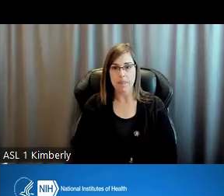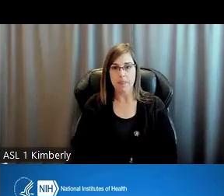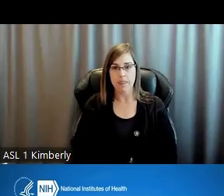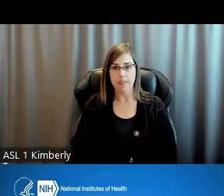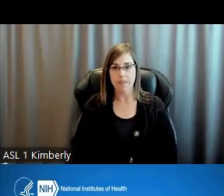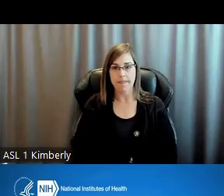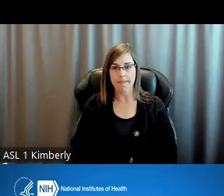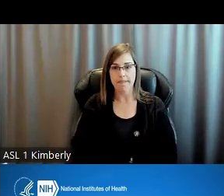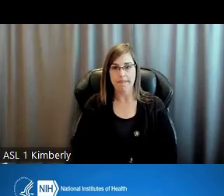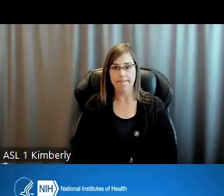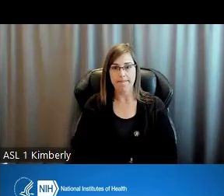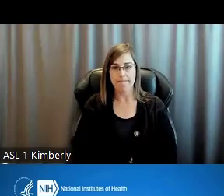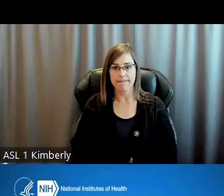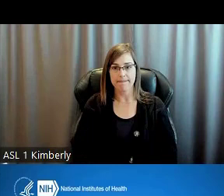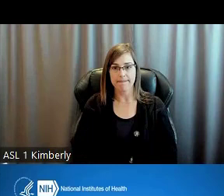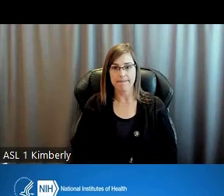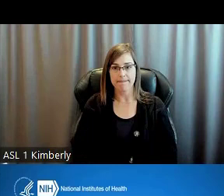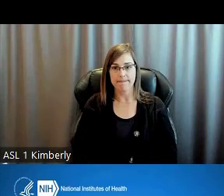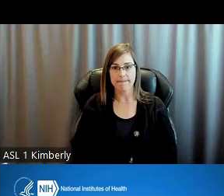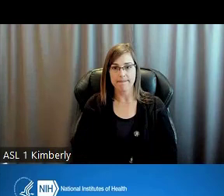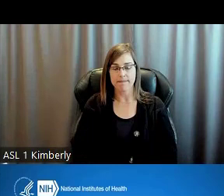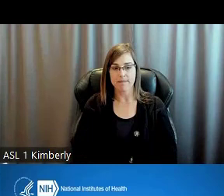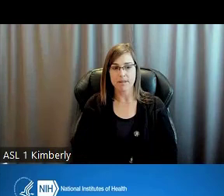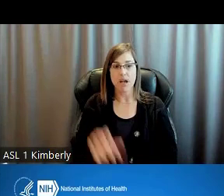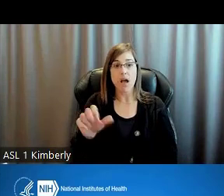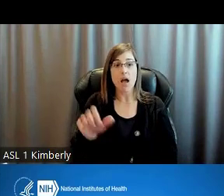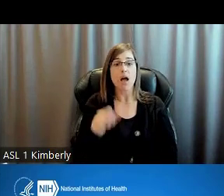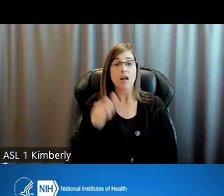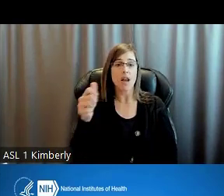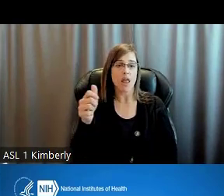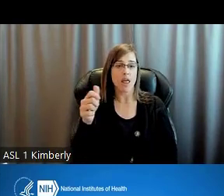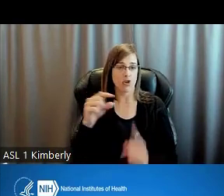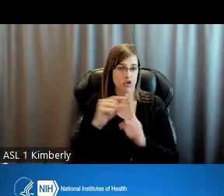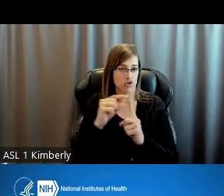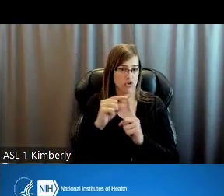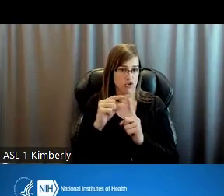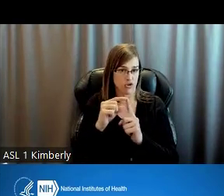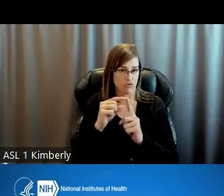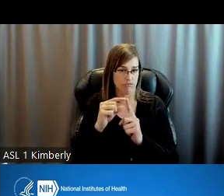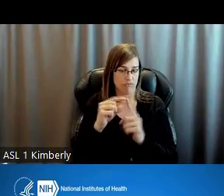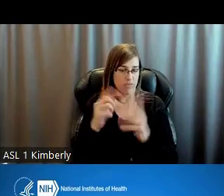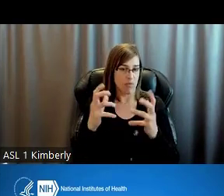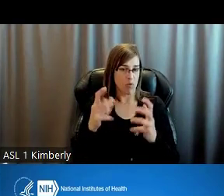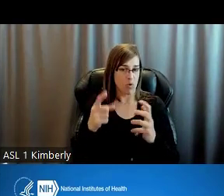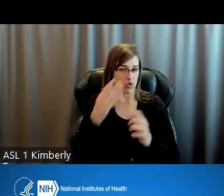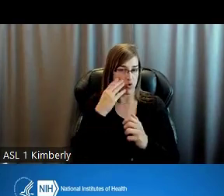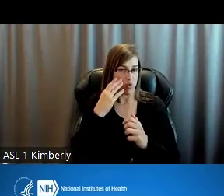Another key term that we want you to be aware of